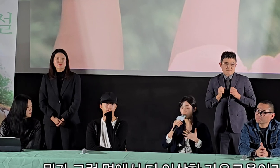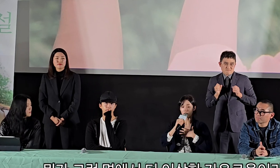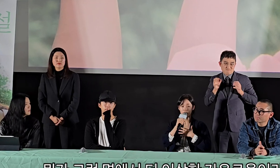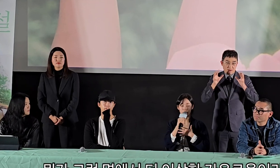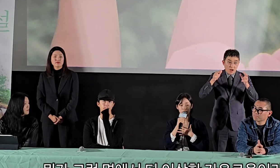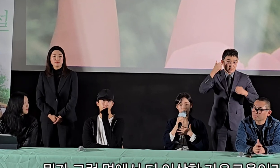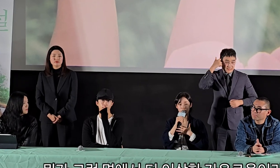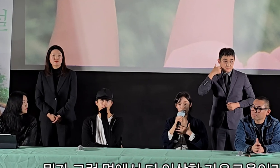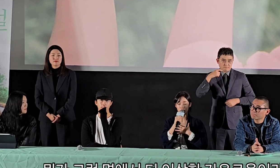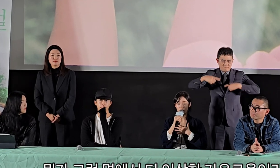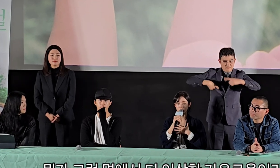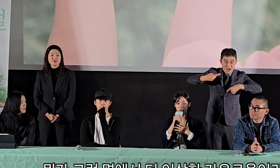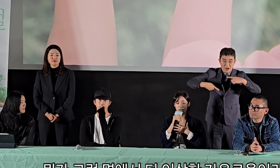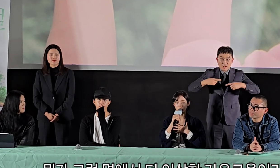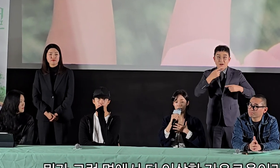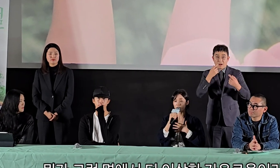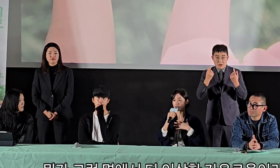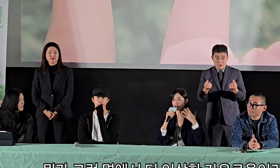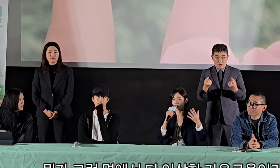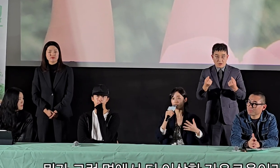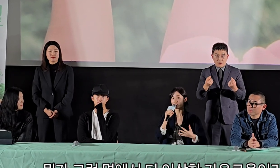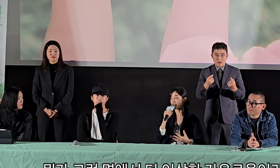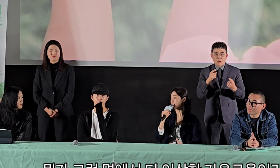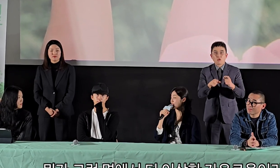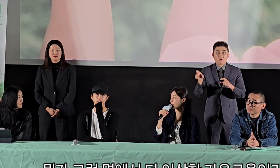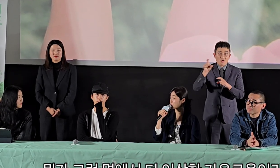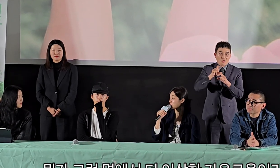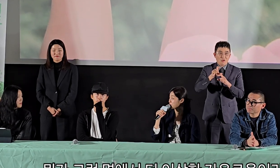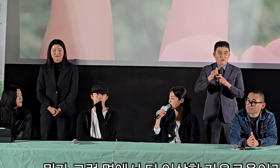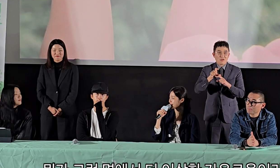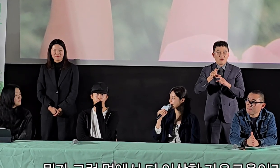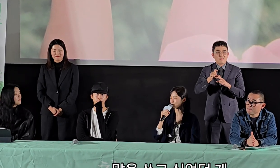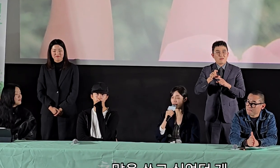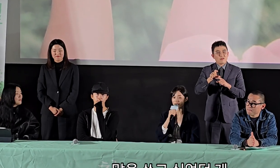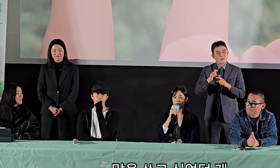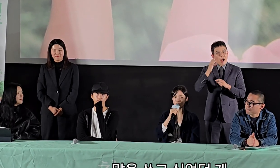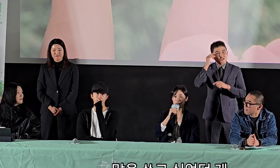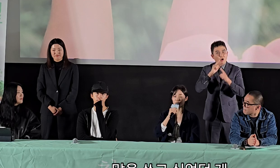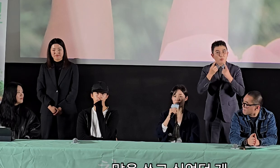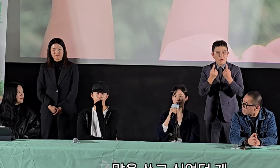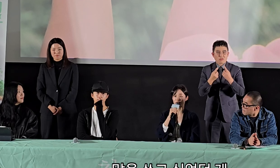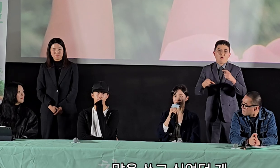I wanted to use the word "freedom" more strangely, and it came out more like this.